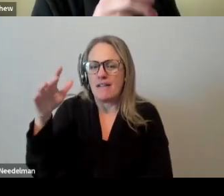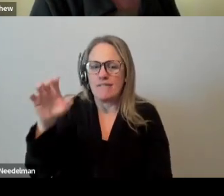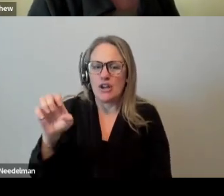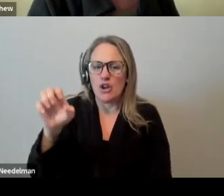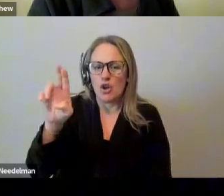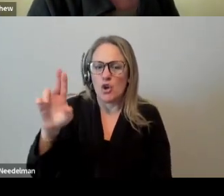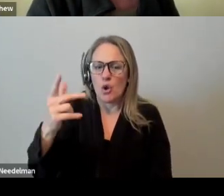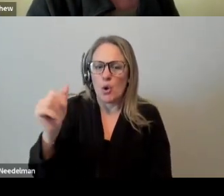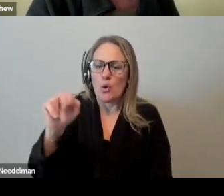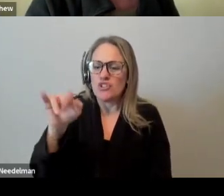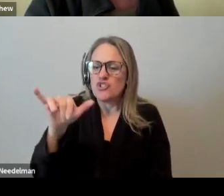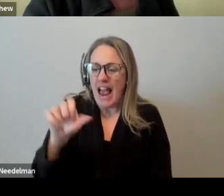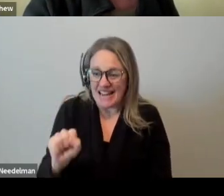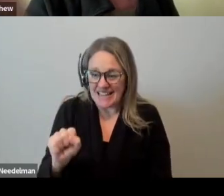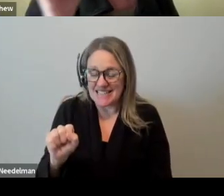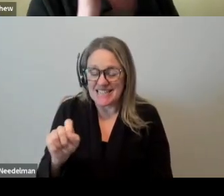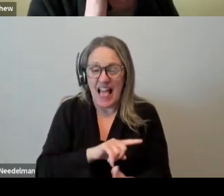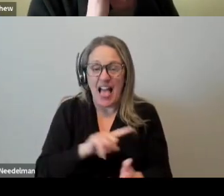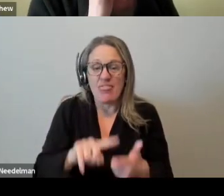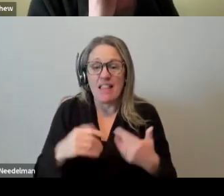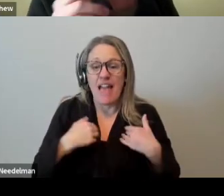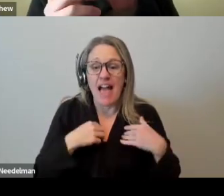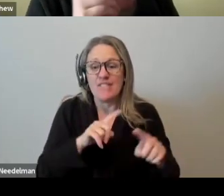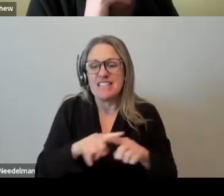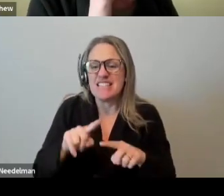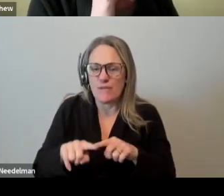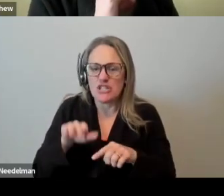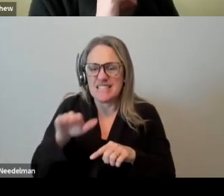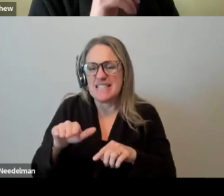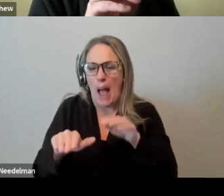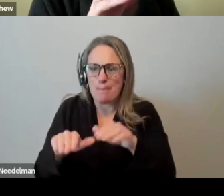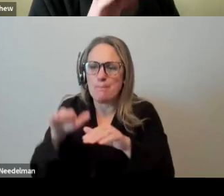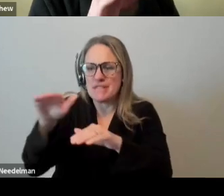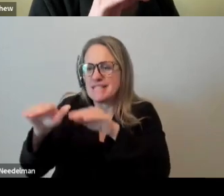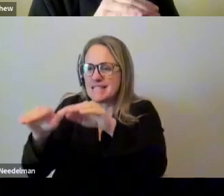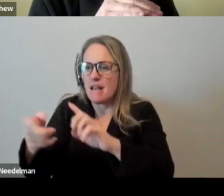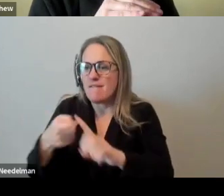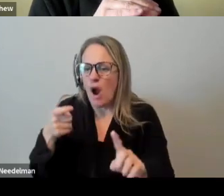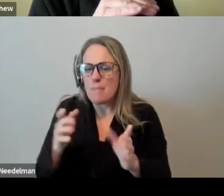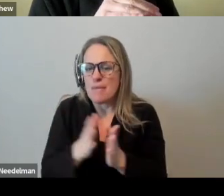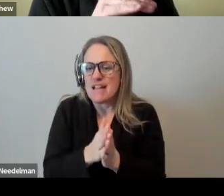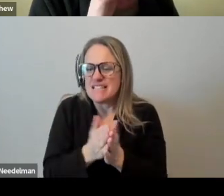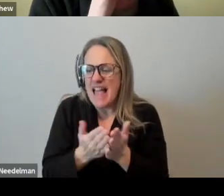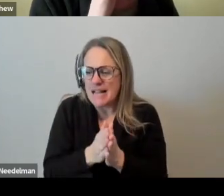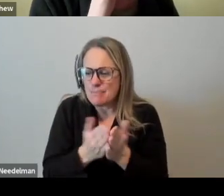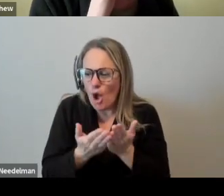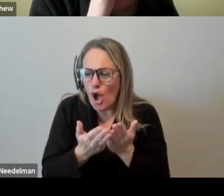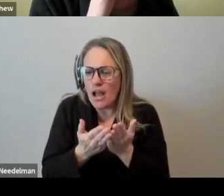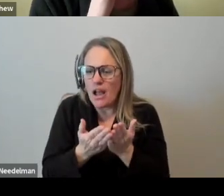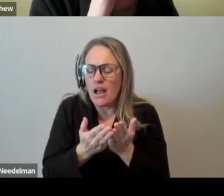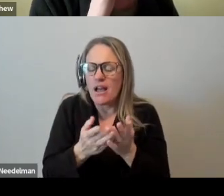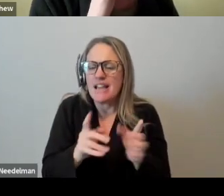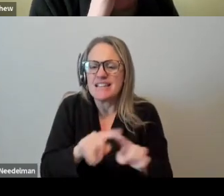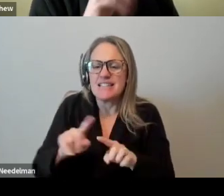And then there's these sort of steps - this is from a textbook - levels of, of